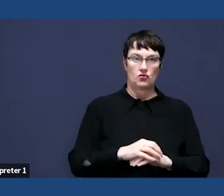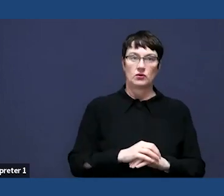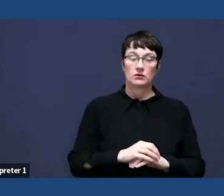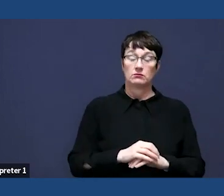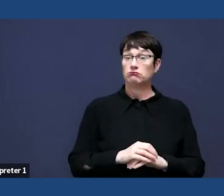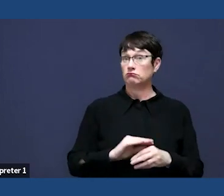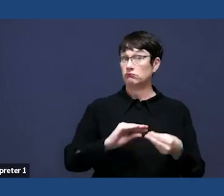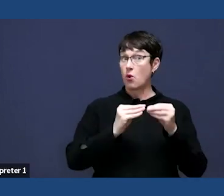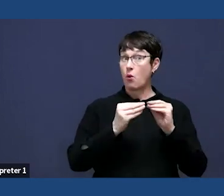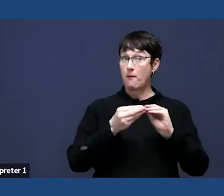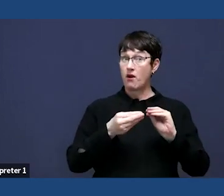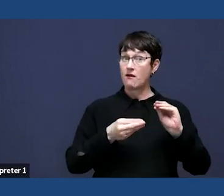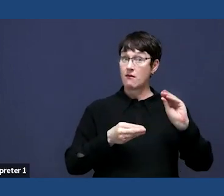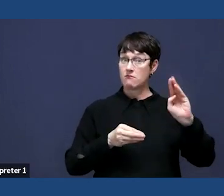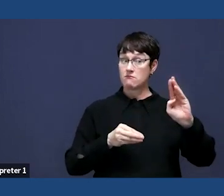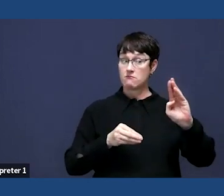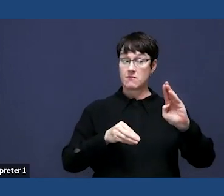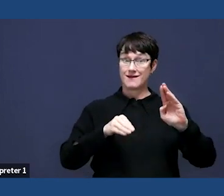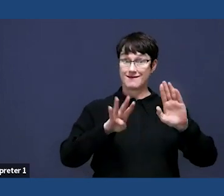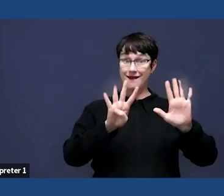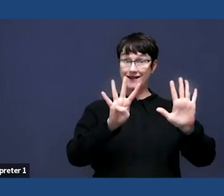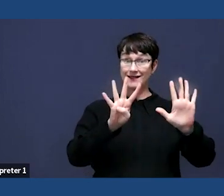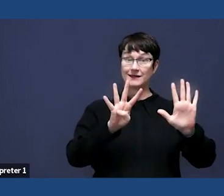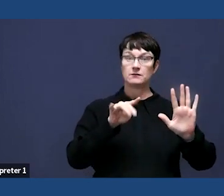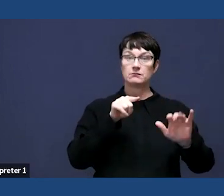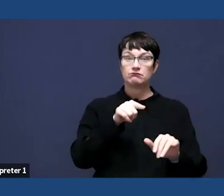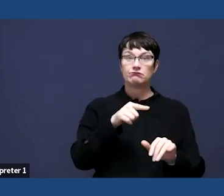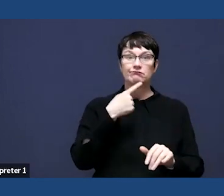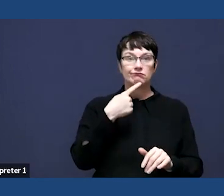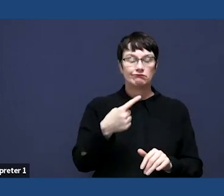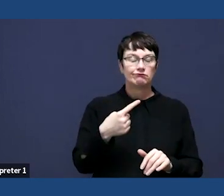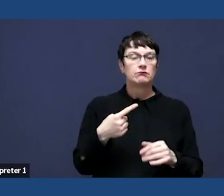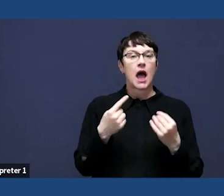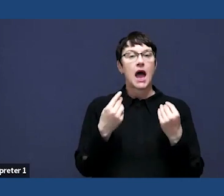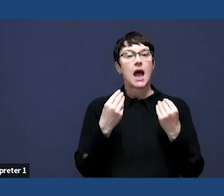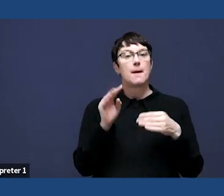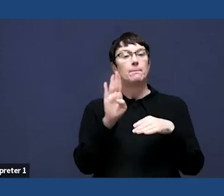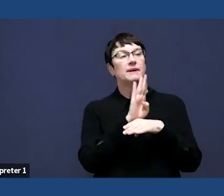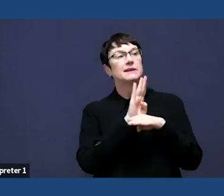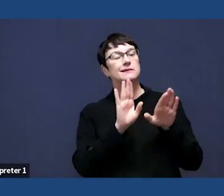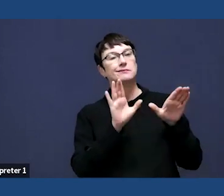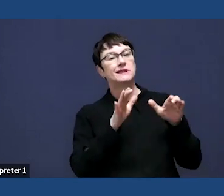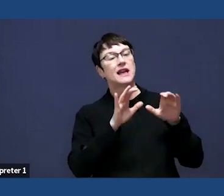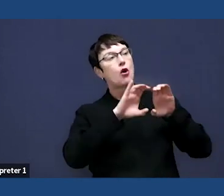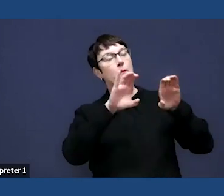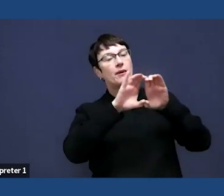Michael, you and I just did a selfie in front of that sign. I'm sure you have something to say.